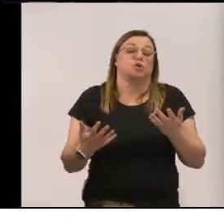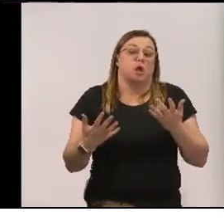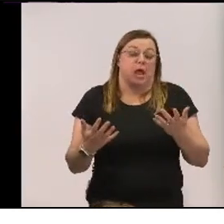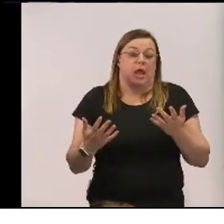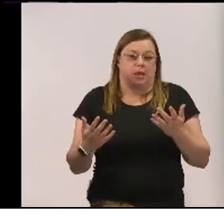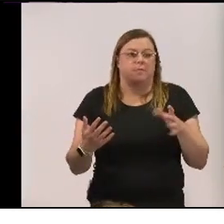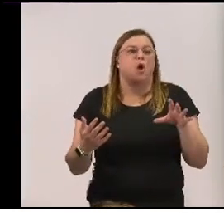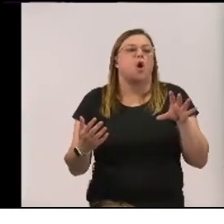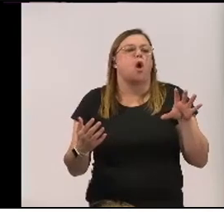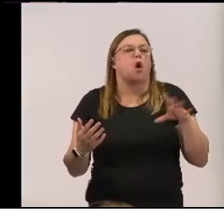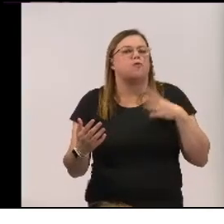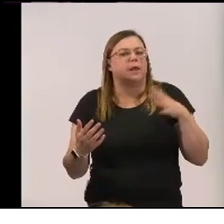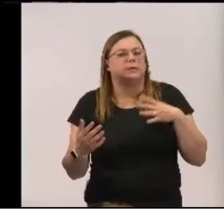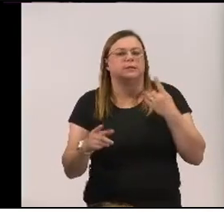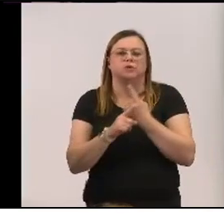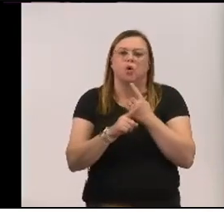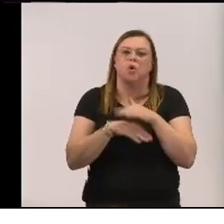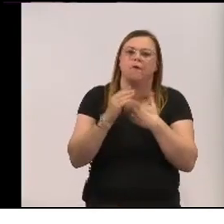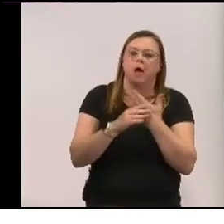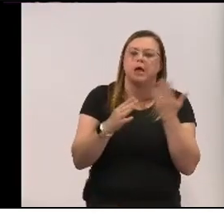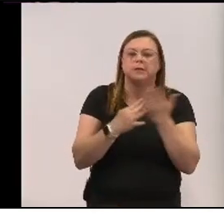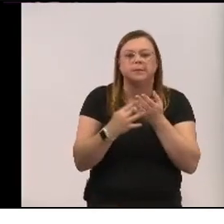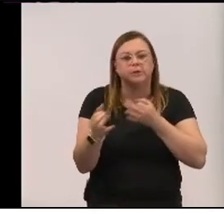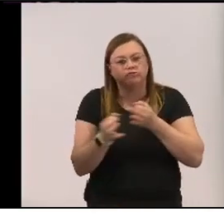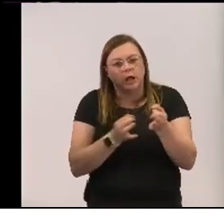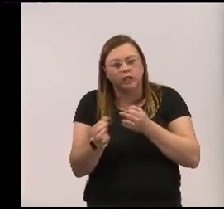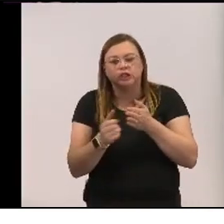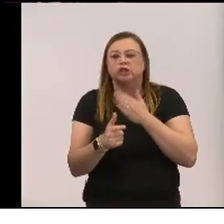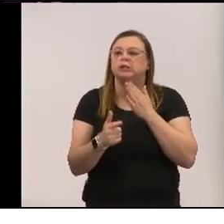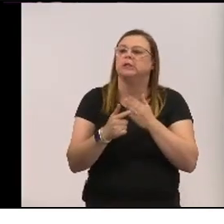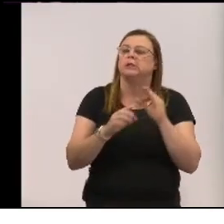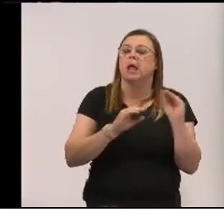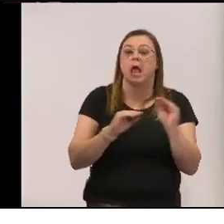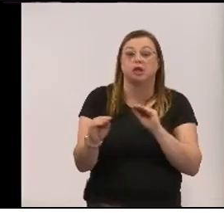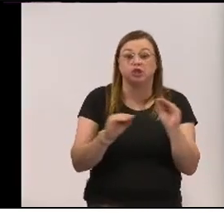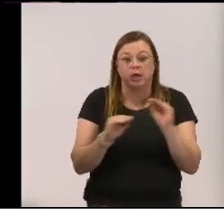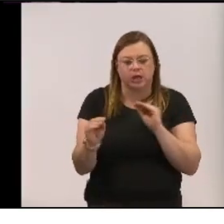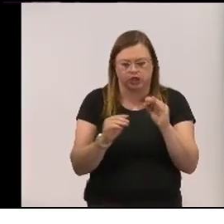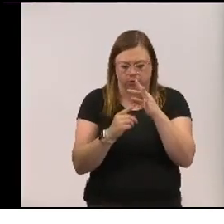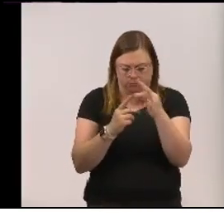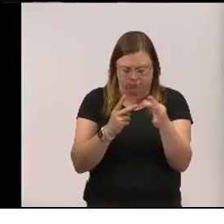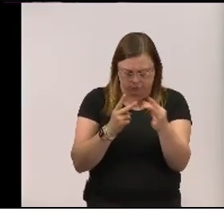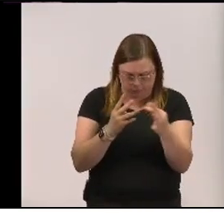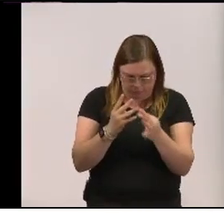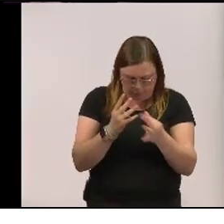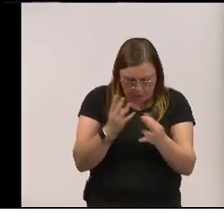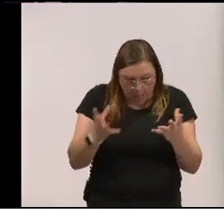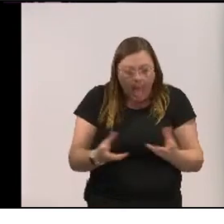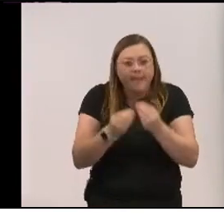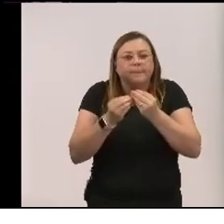accessibility strategy and education are all factors that drive change.